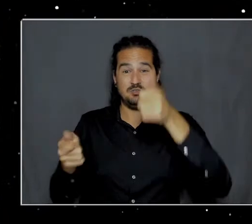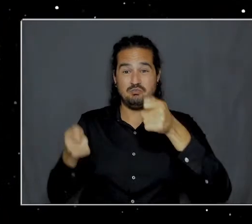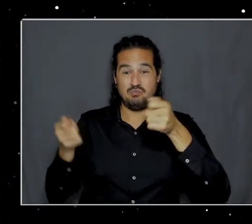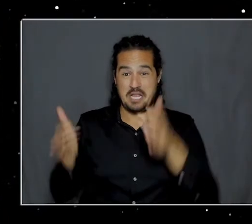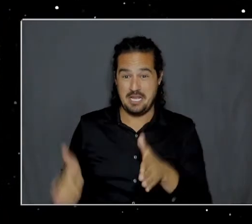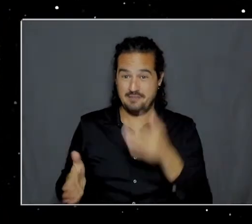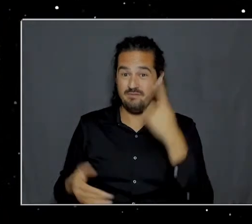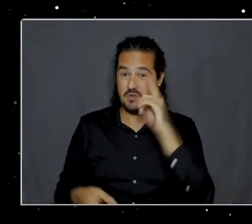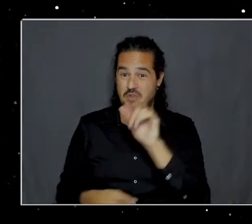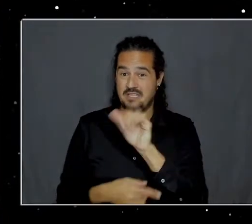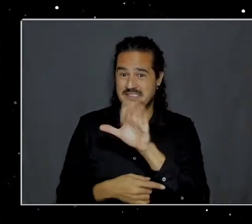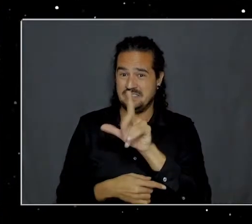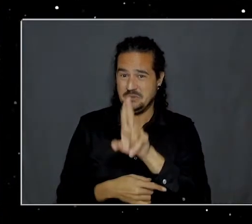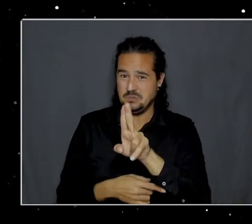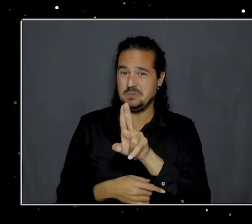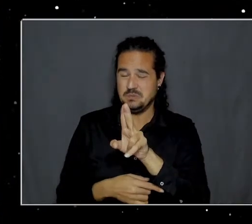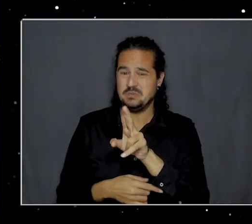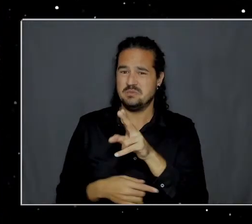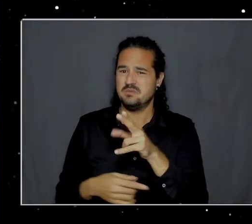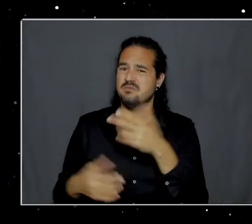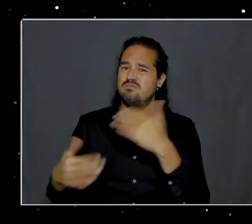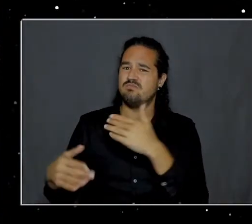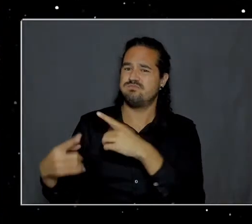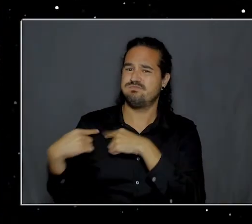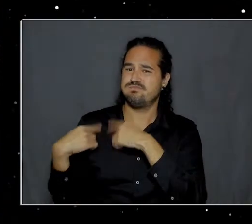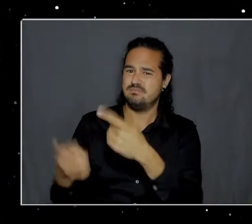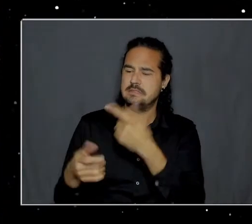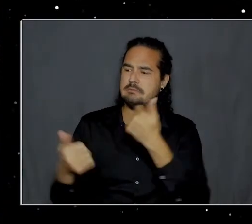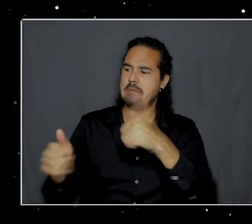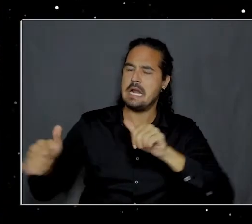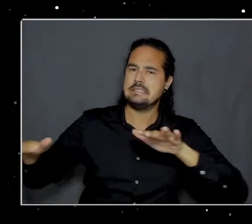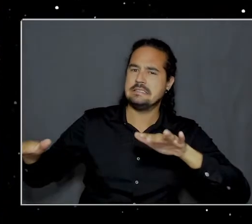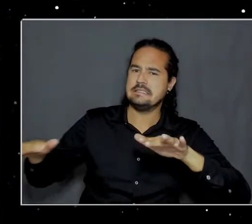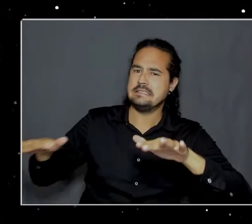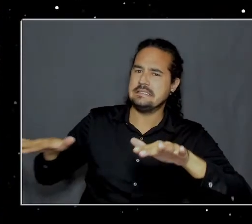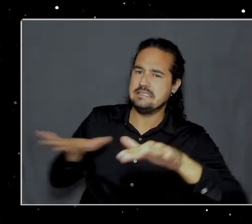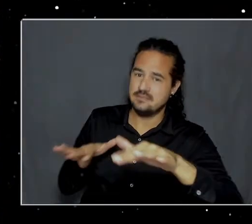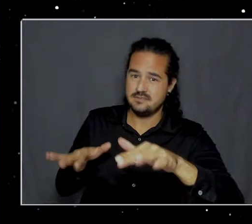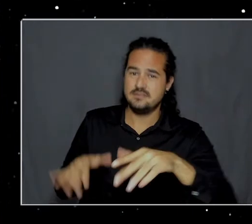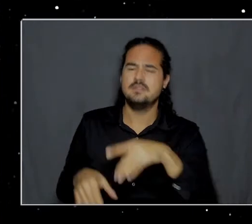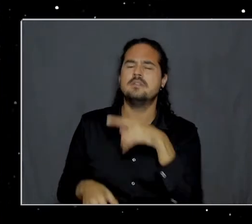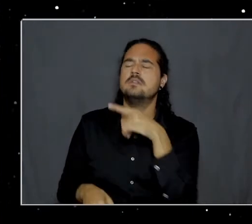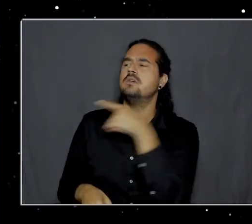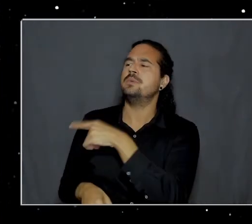EVEN THE LEGAL DIRECTOR AT THE ACLU. SO NOW OVER 100 YEARS, OUR WORK HAS EVOLVED.